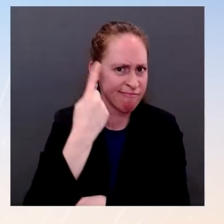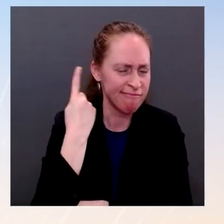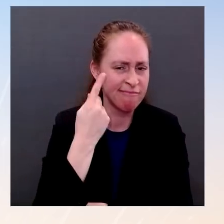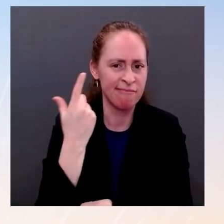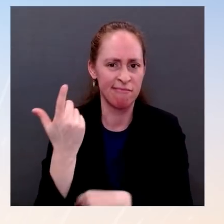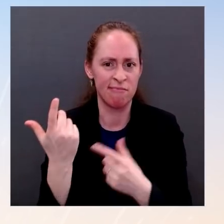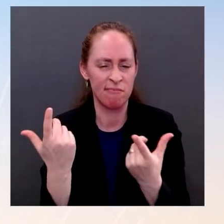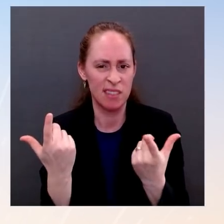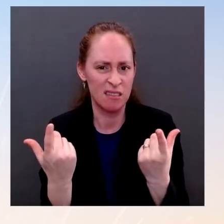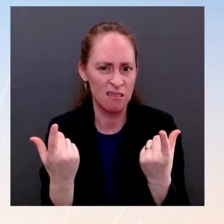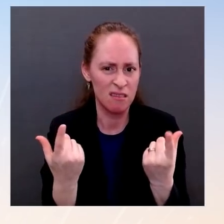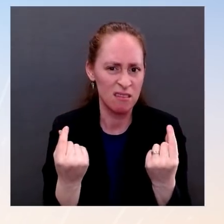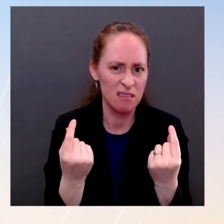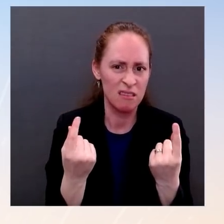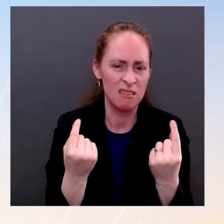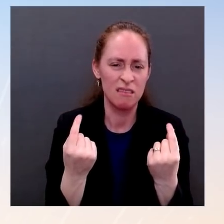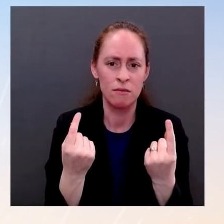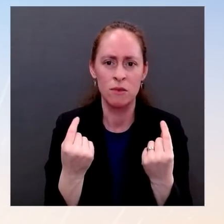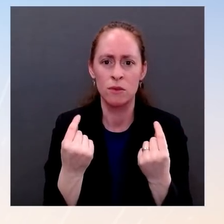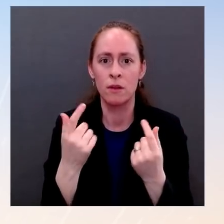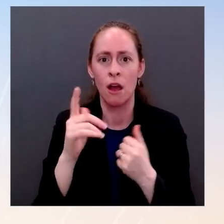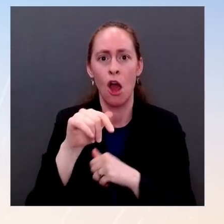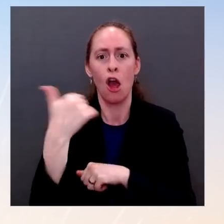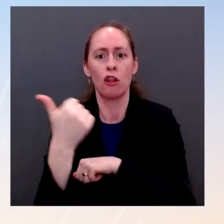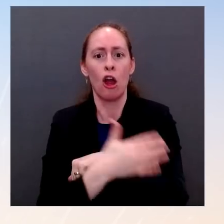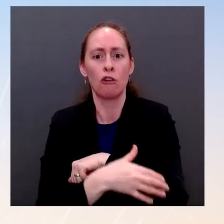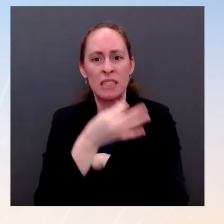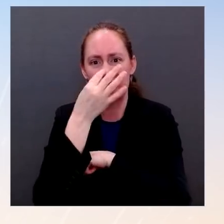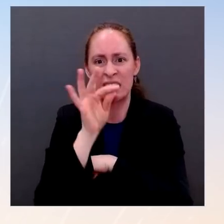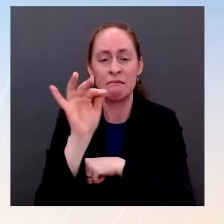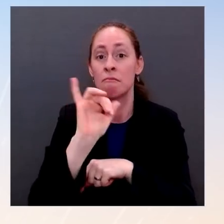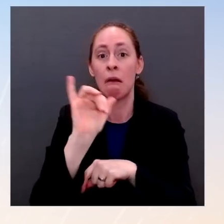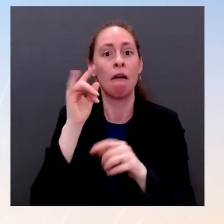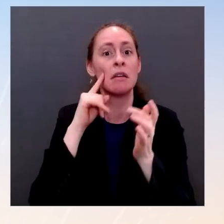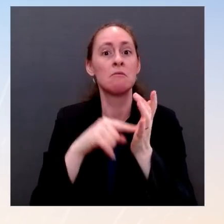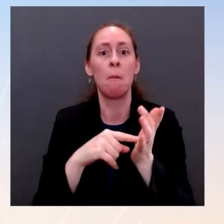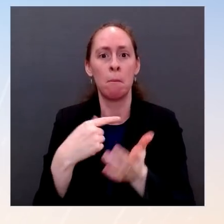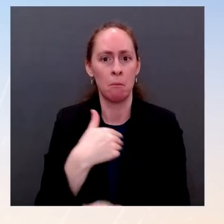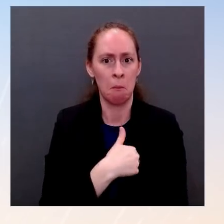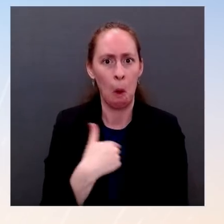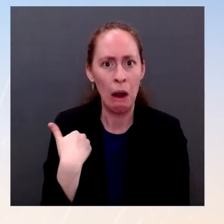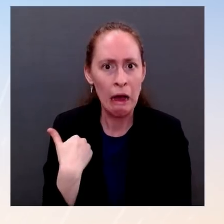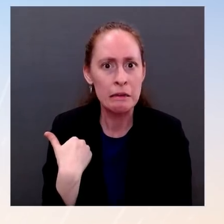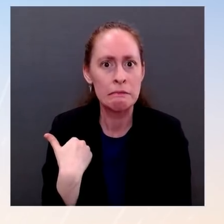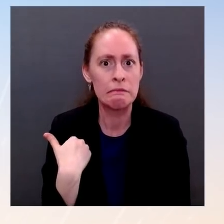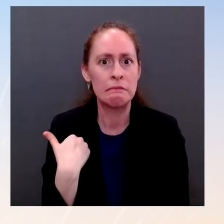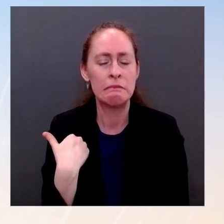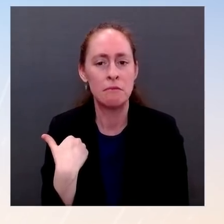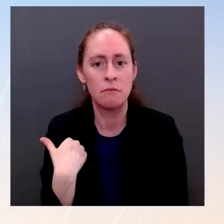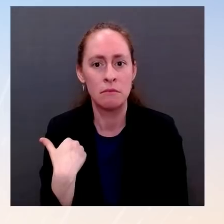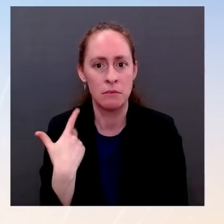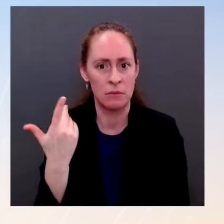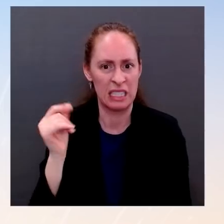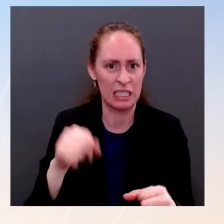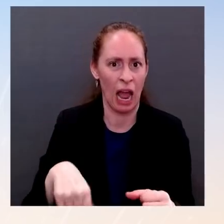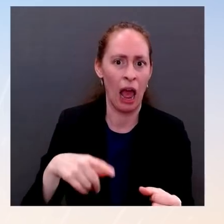could trigger Article 5 under NATO protections or not? Does a cyberattack affecting NATO countries include kind of --